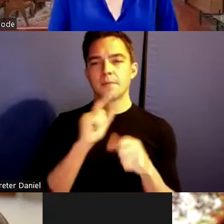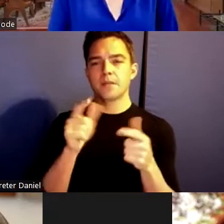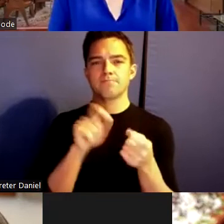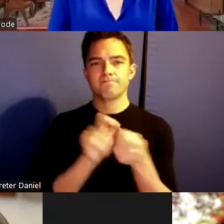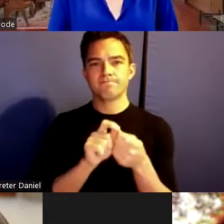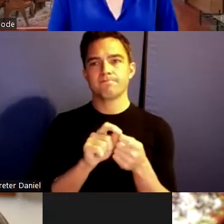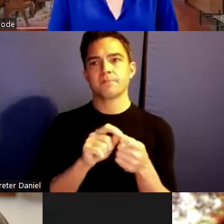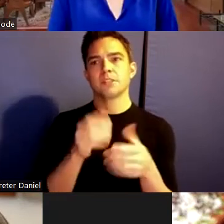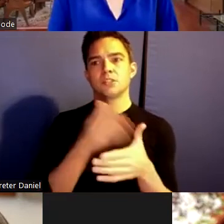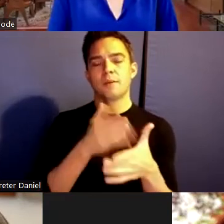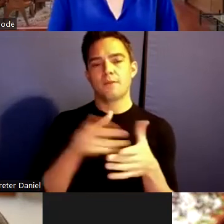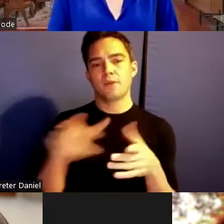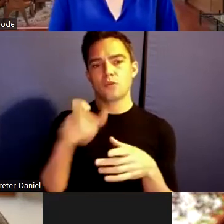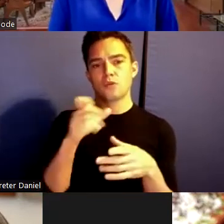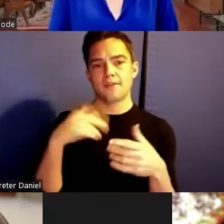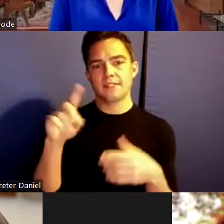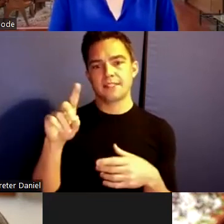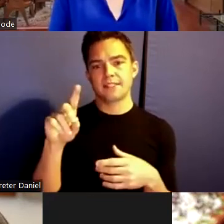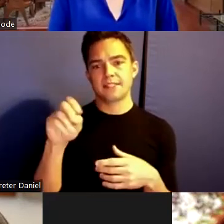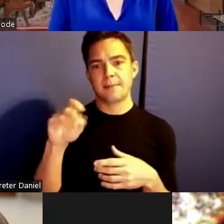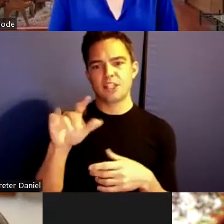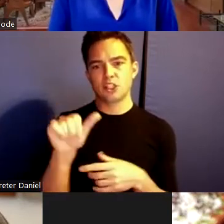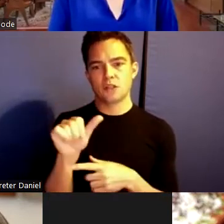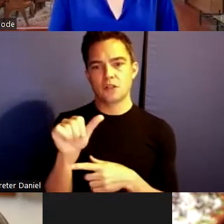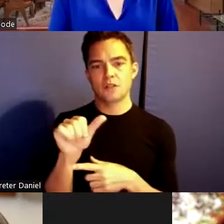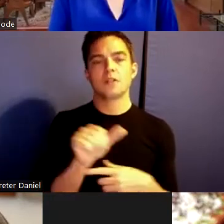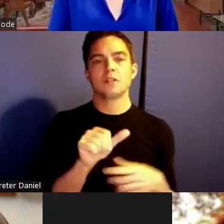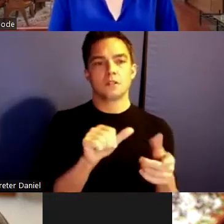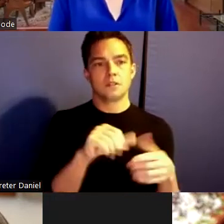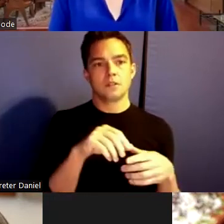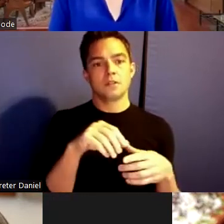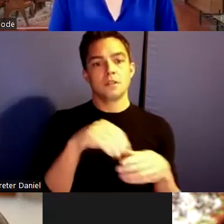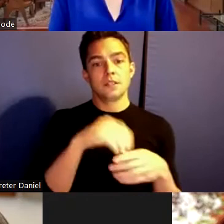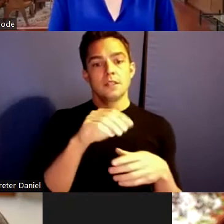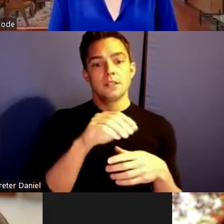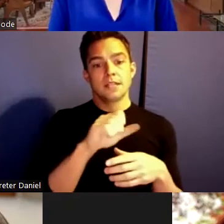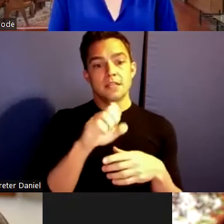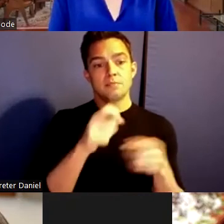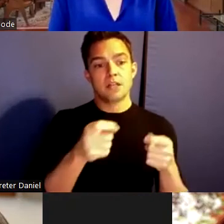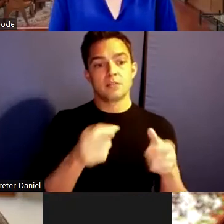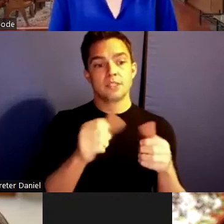dementia. Within the case management system, the vast majority of case managers need